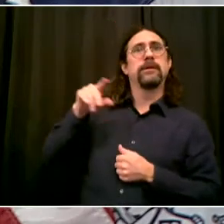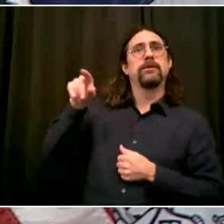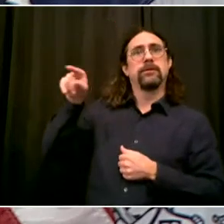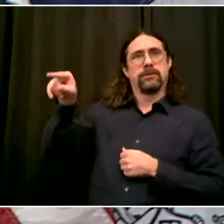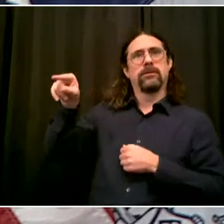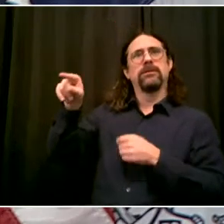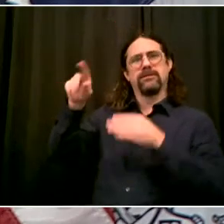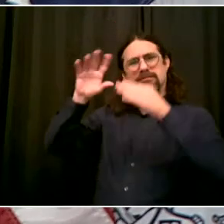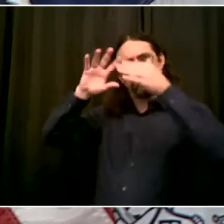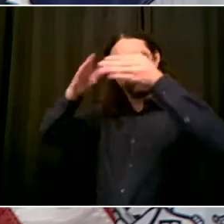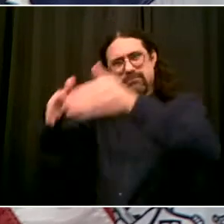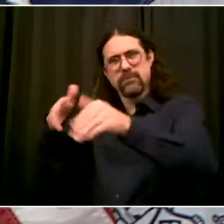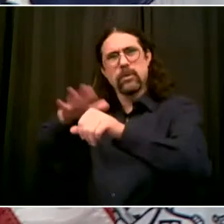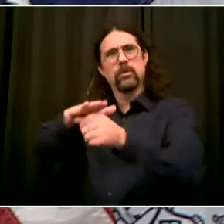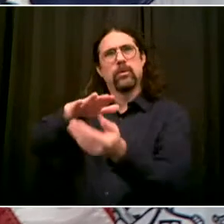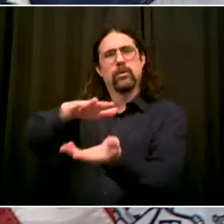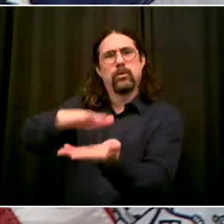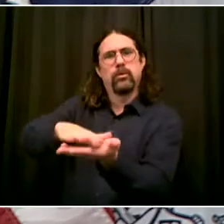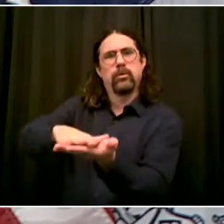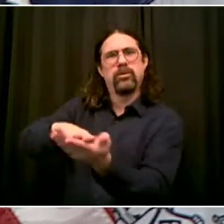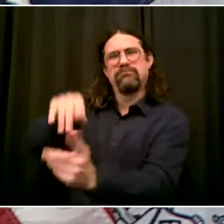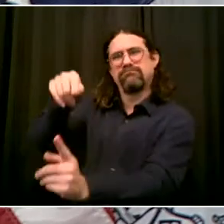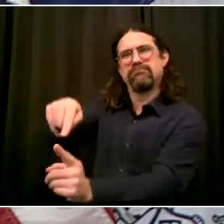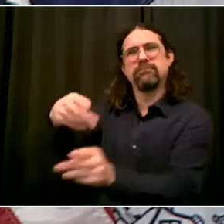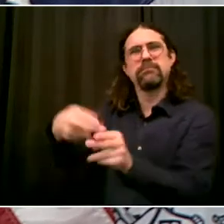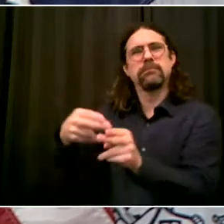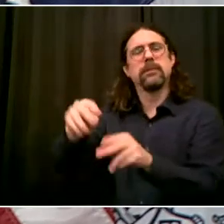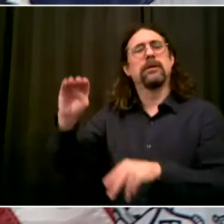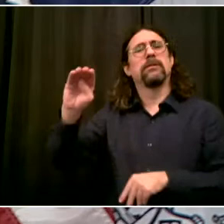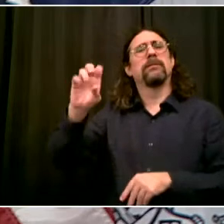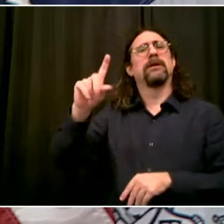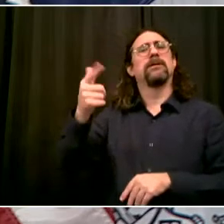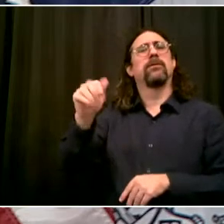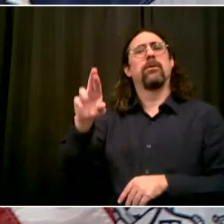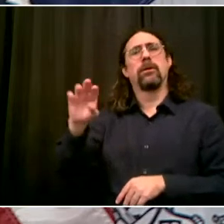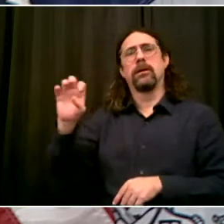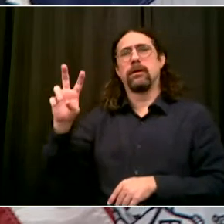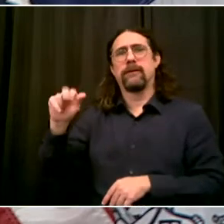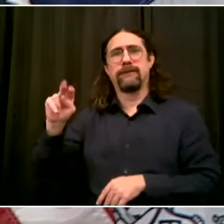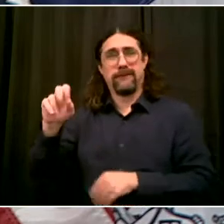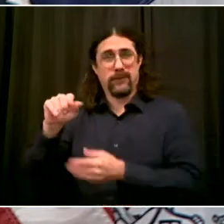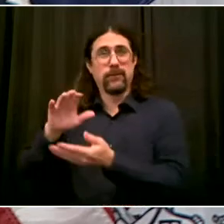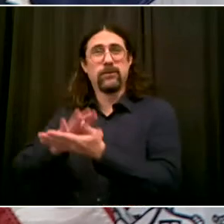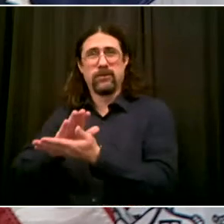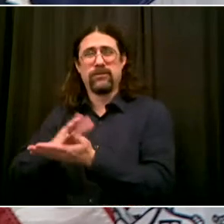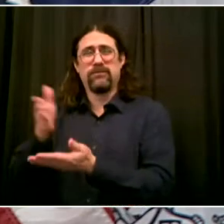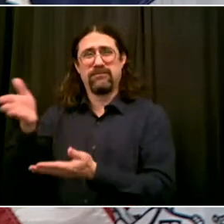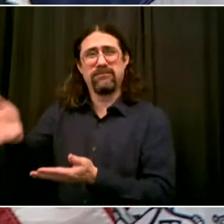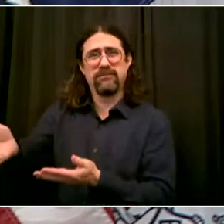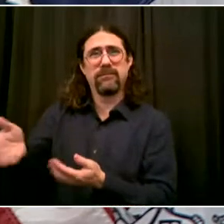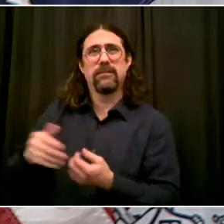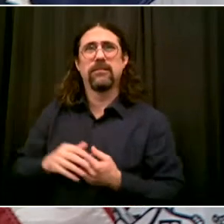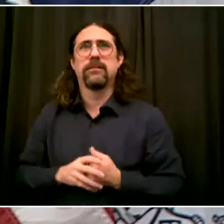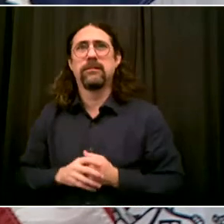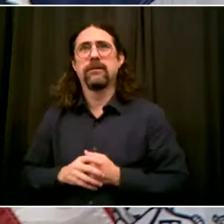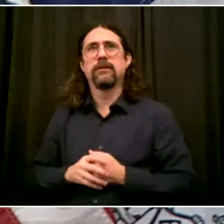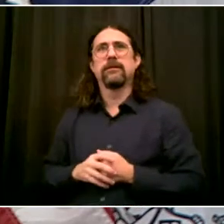DESERVES. ANDIC RHARD GREEN WAS THERE, ONE OF THE